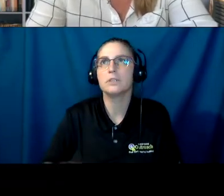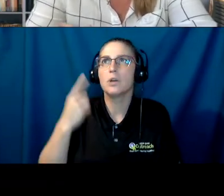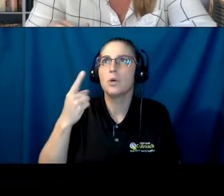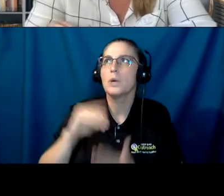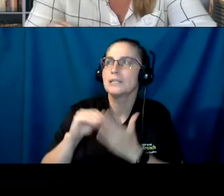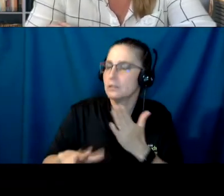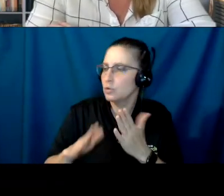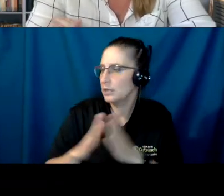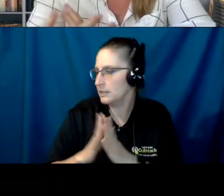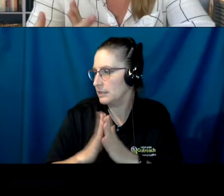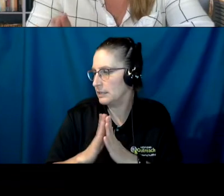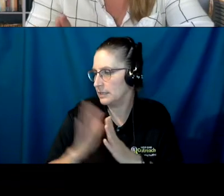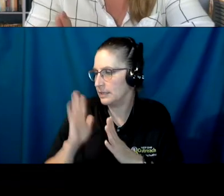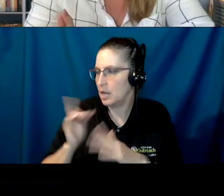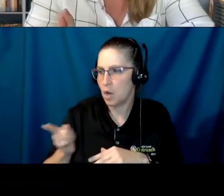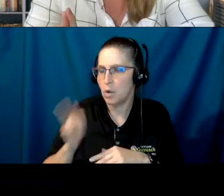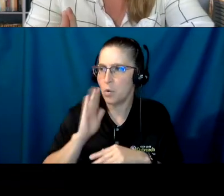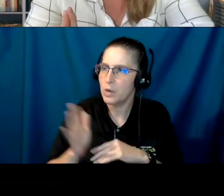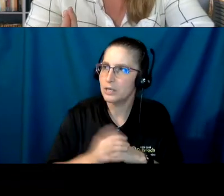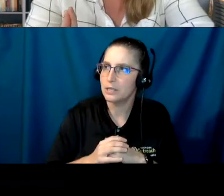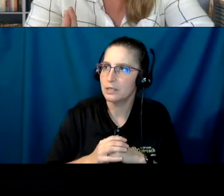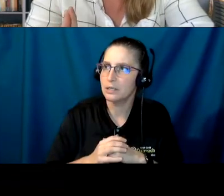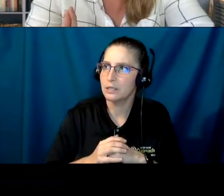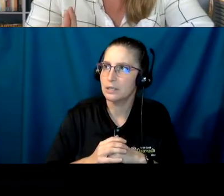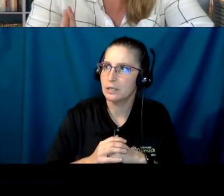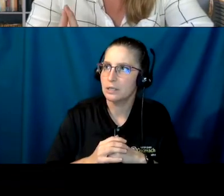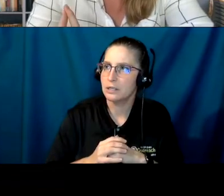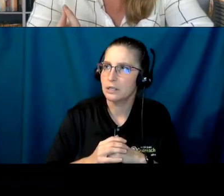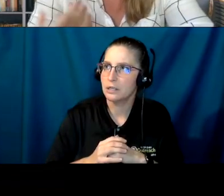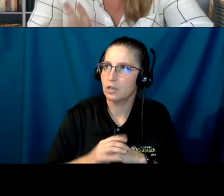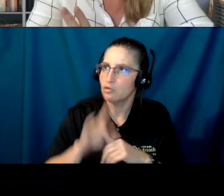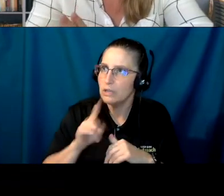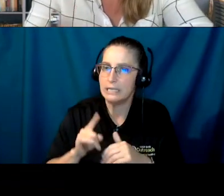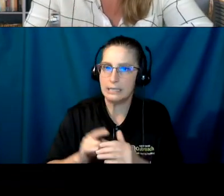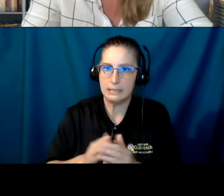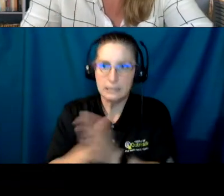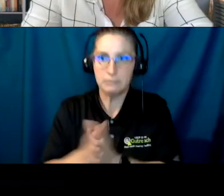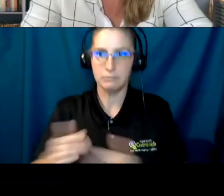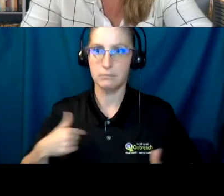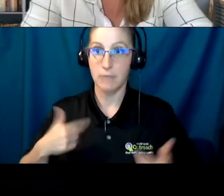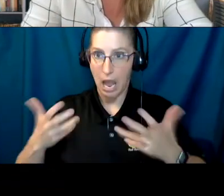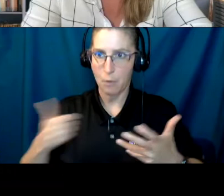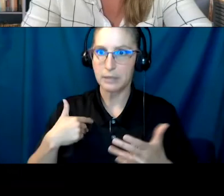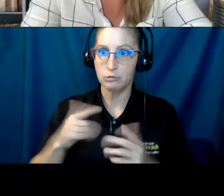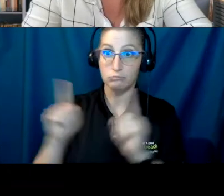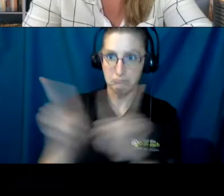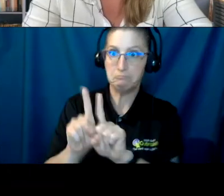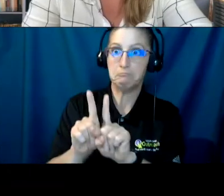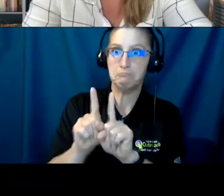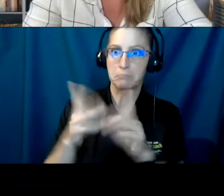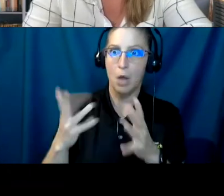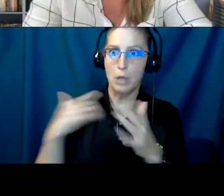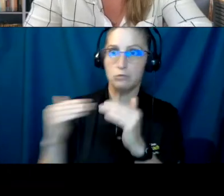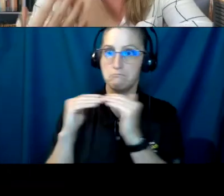who would go out of their way to you know, be that good peer relationship student to